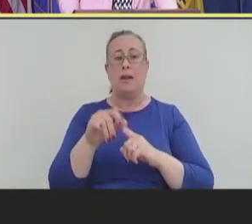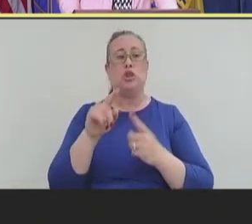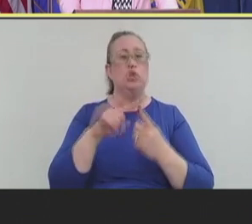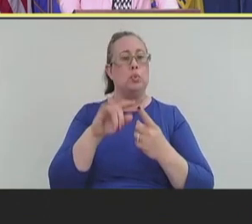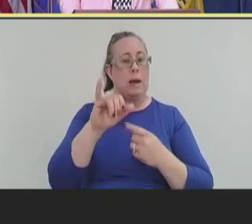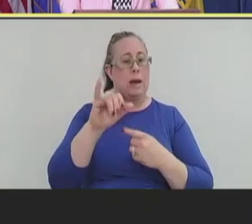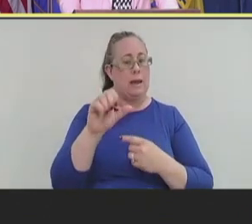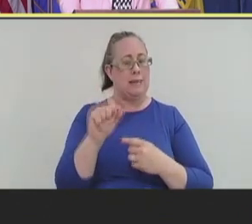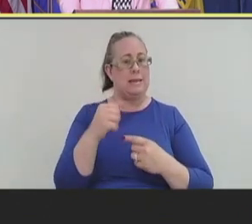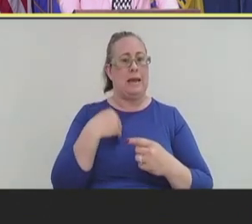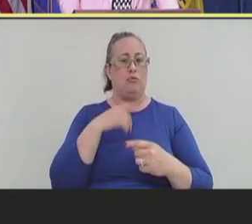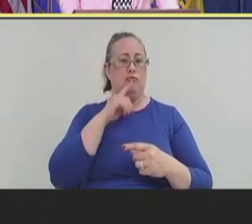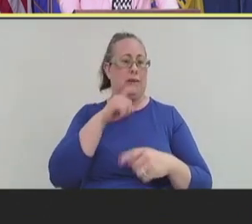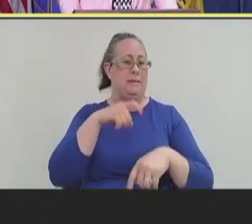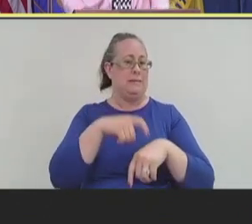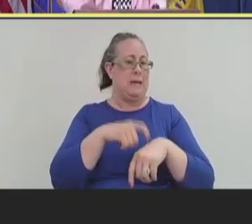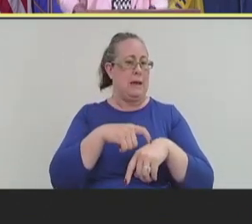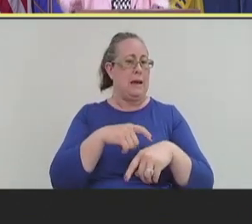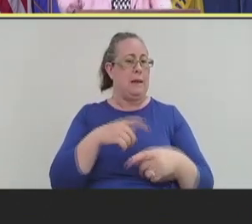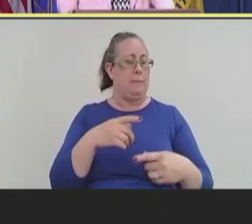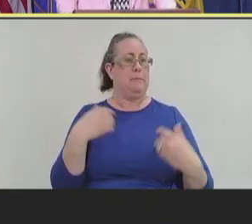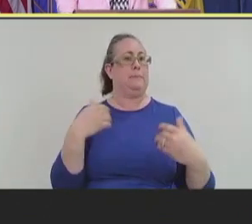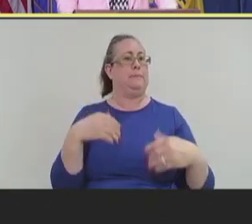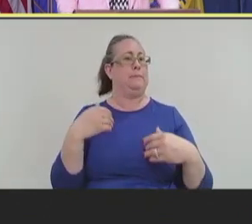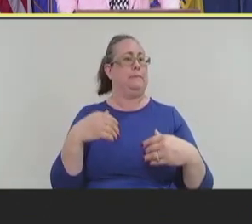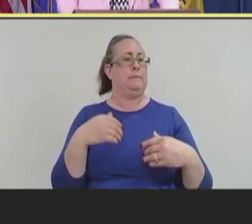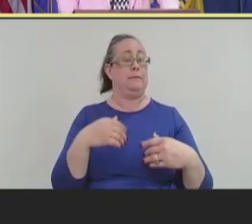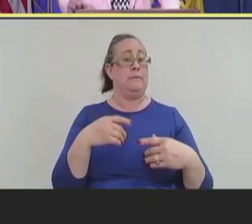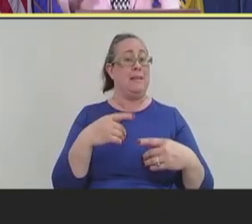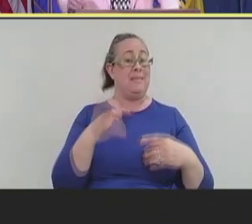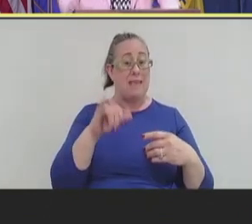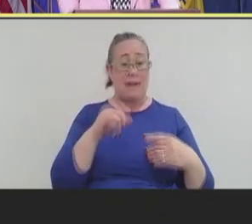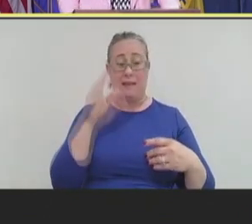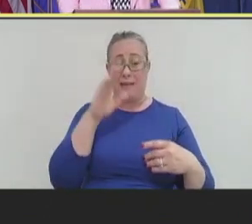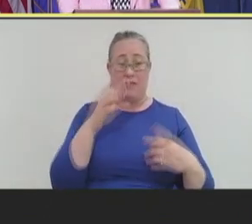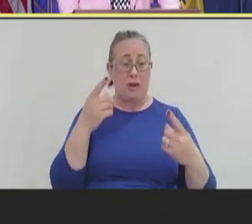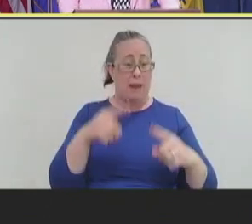a way that has not been -- it just hasn't happened before. And then for the first,